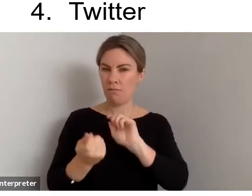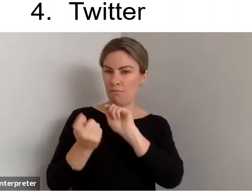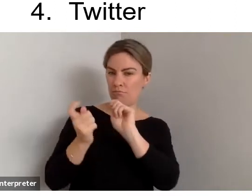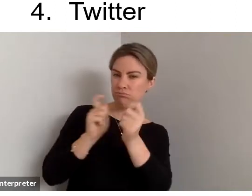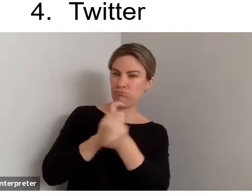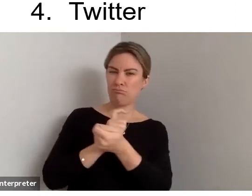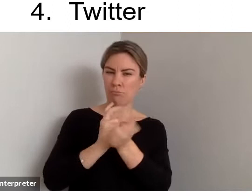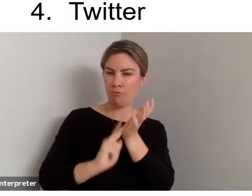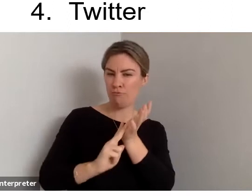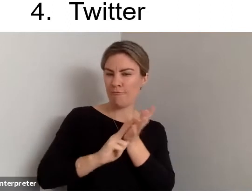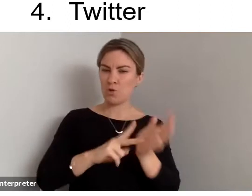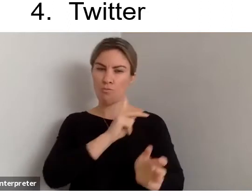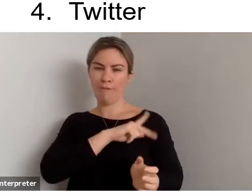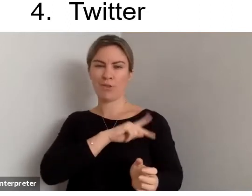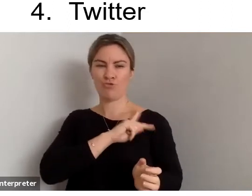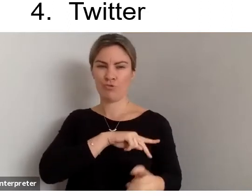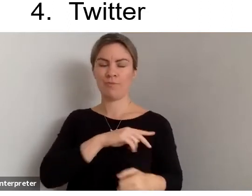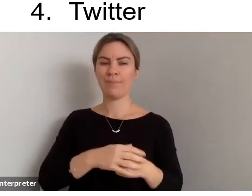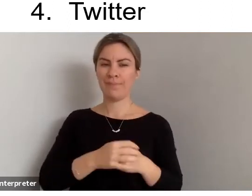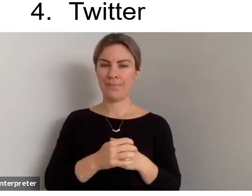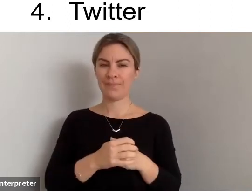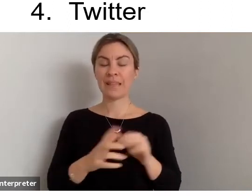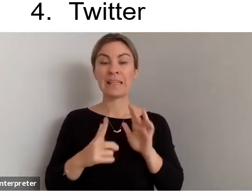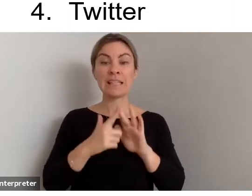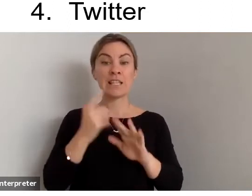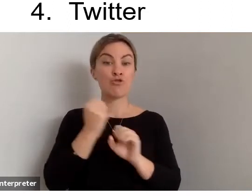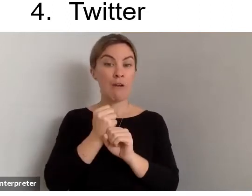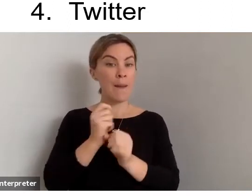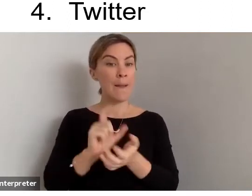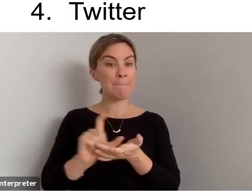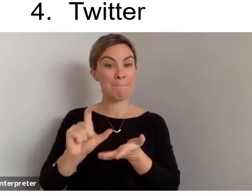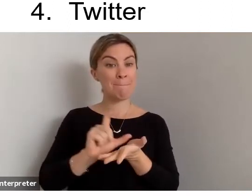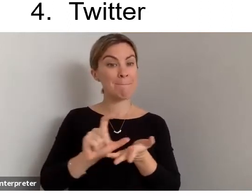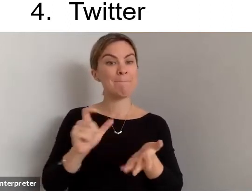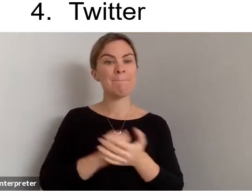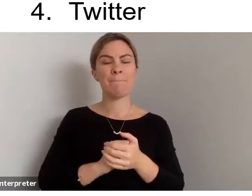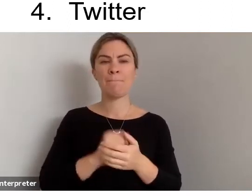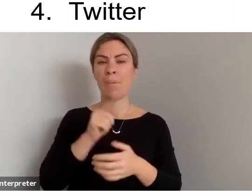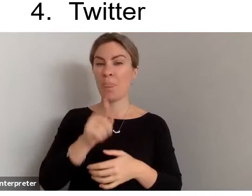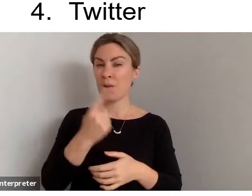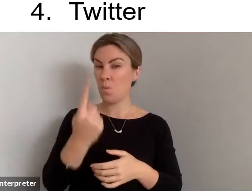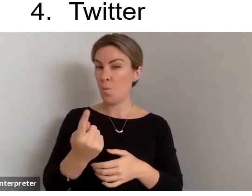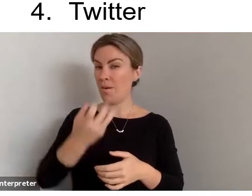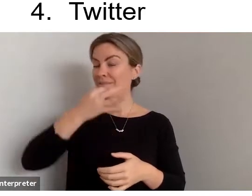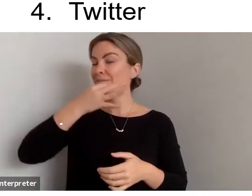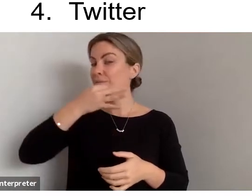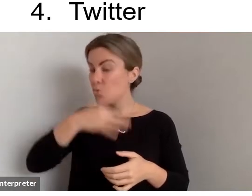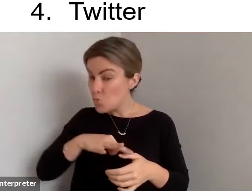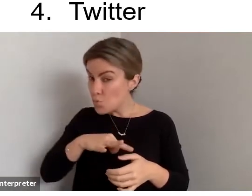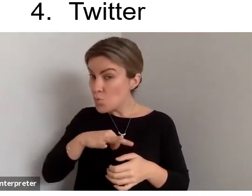Instagram is one of the few social media platforms among these that are still growing.